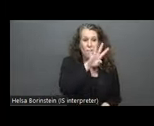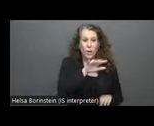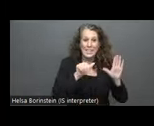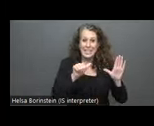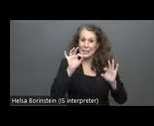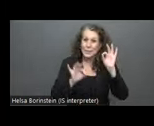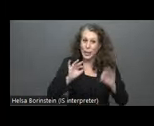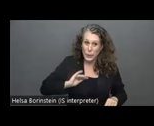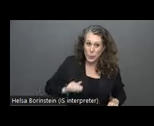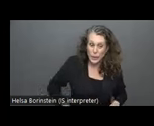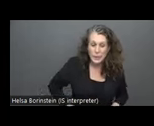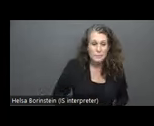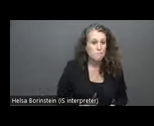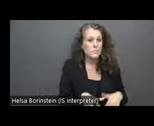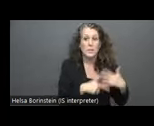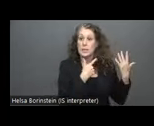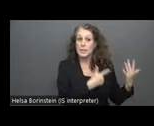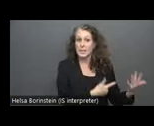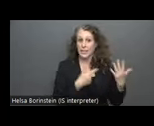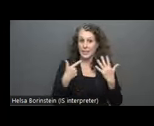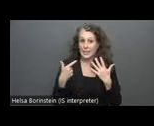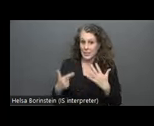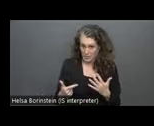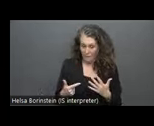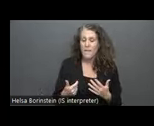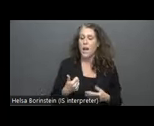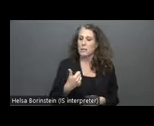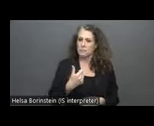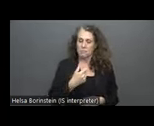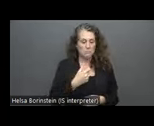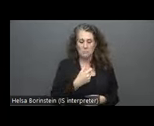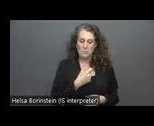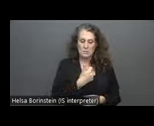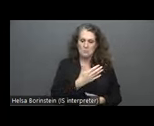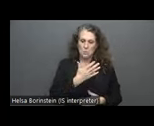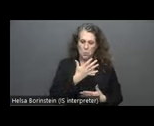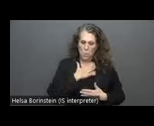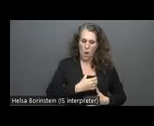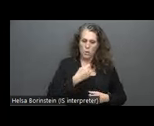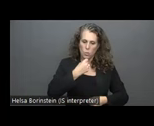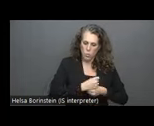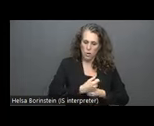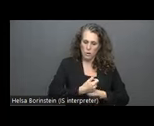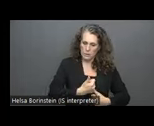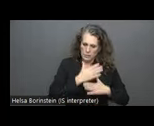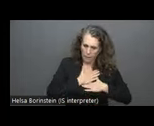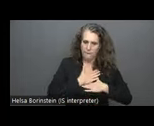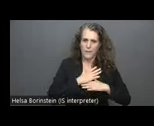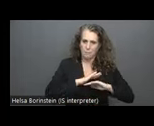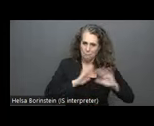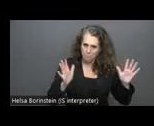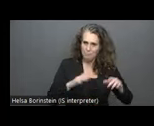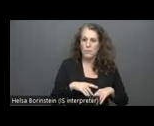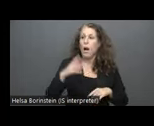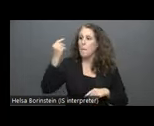saw you had mentioned best one or two other could get a number of different vendor.